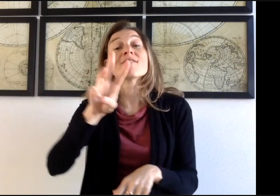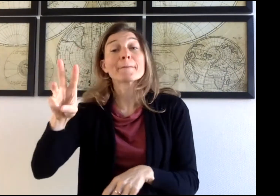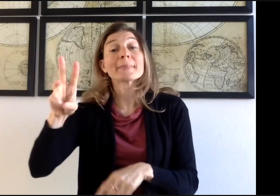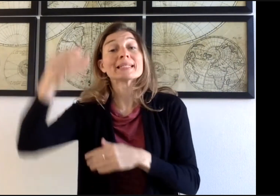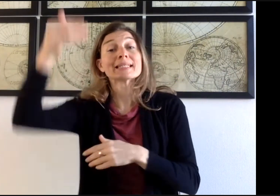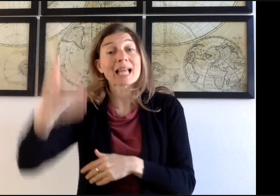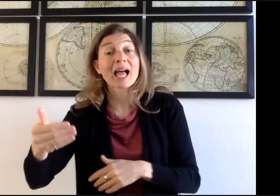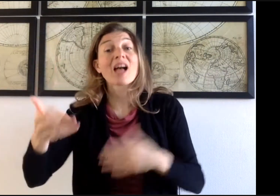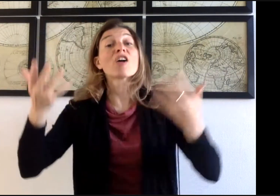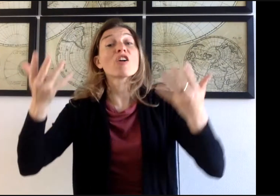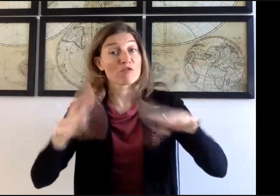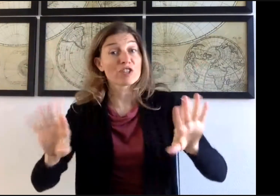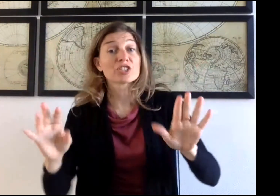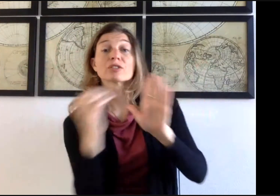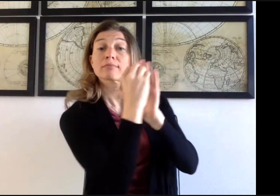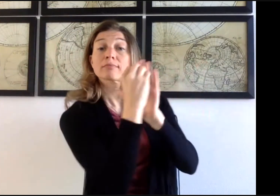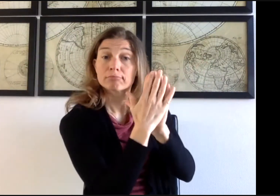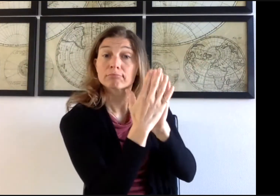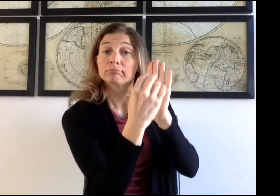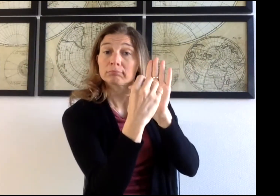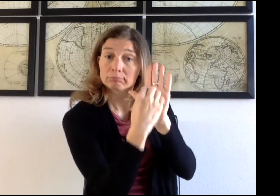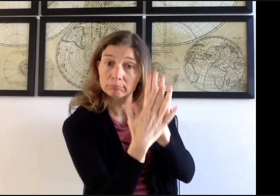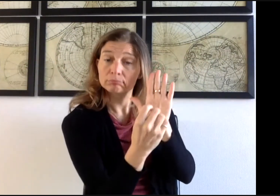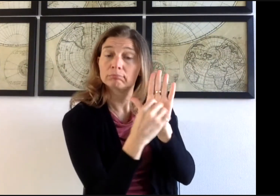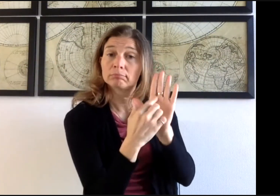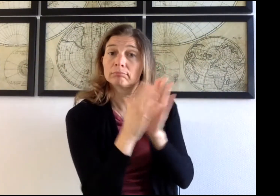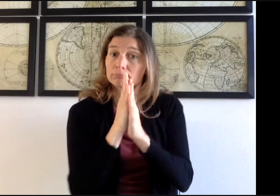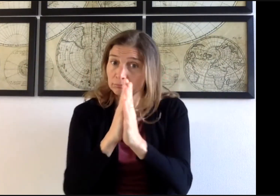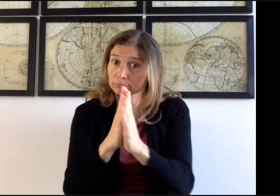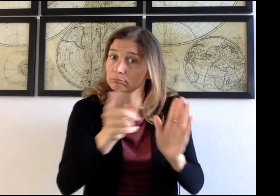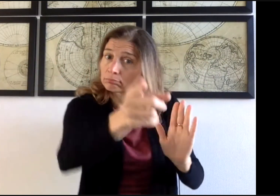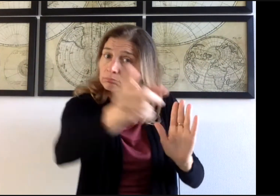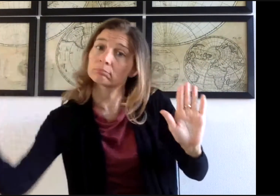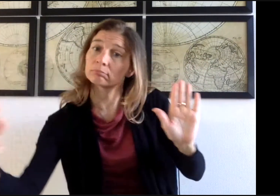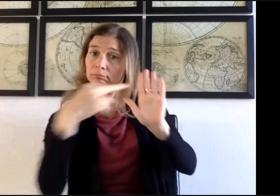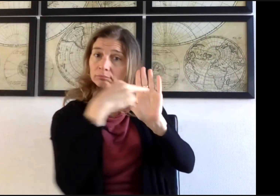We're aiming to reinforce the response of the disability movement in Europe.